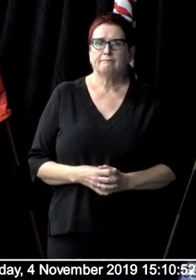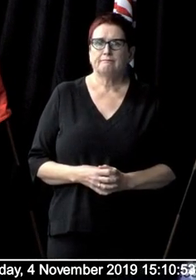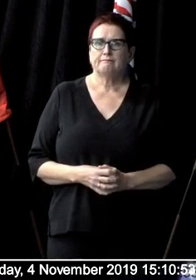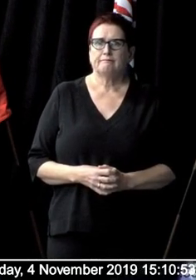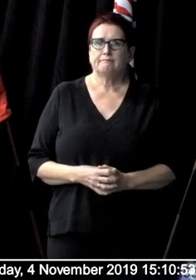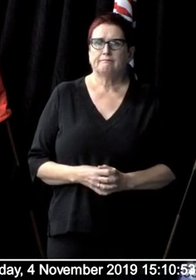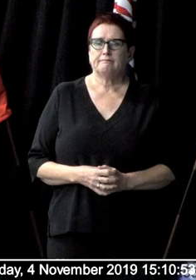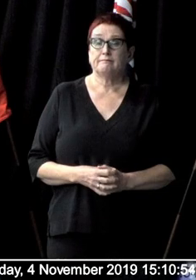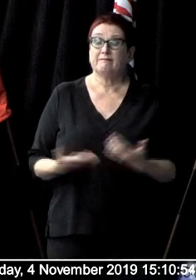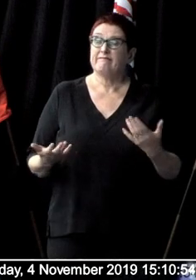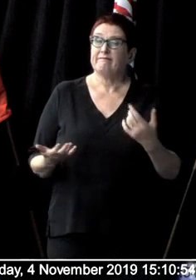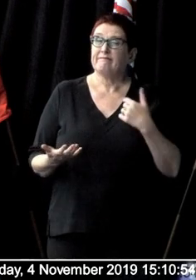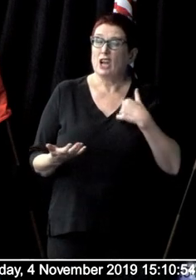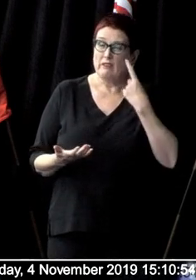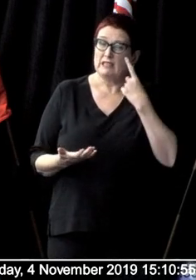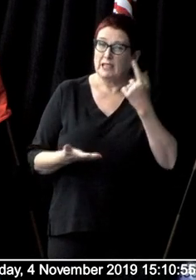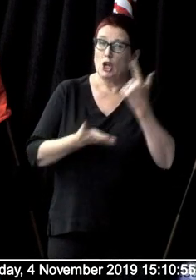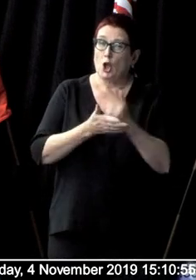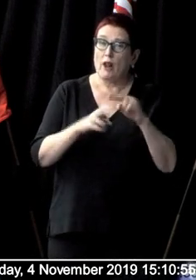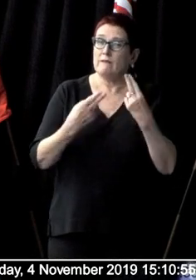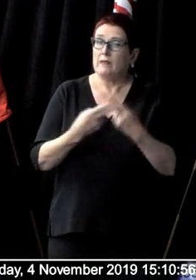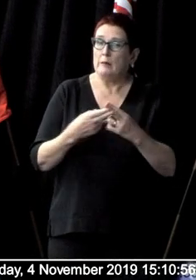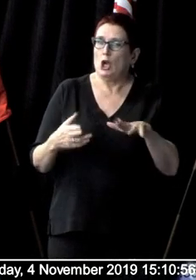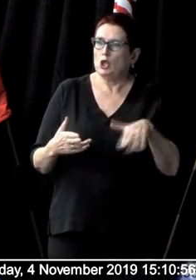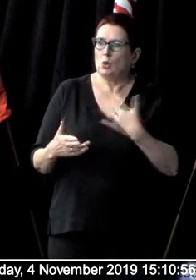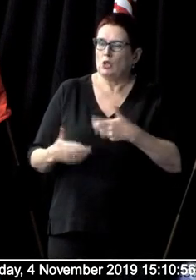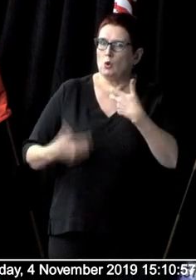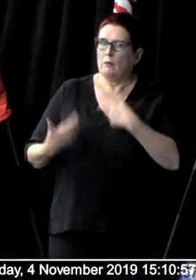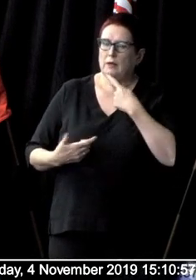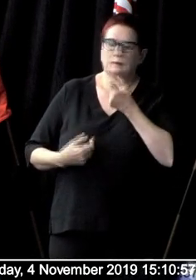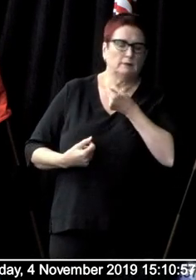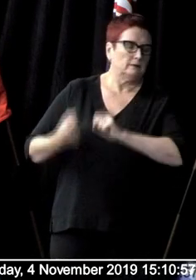reluctant to make a formal complaint or to do something that will – they feel will